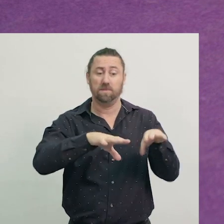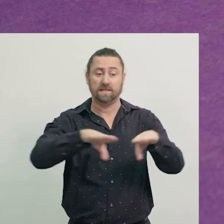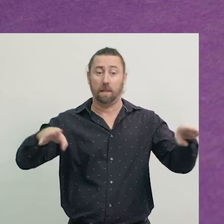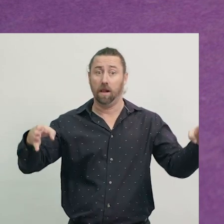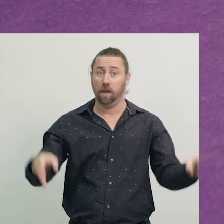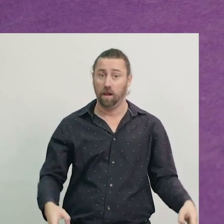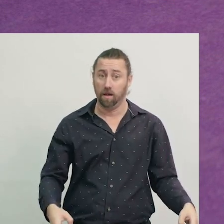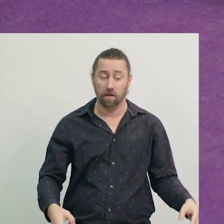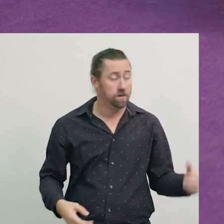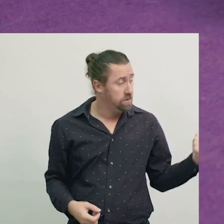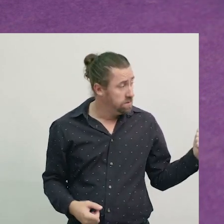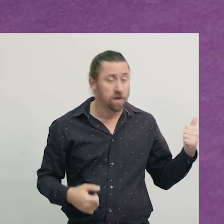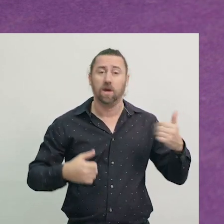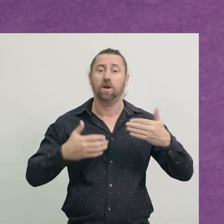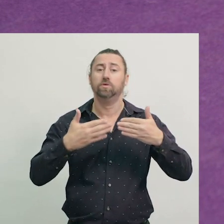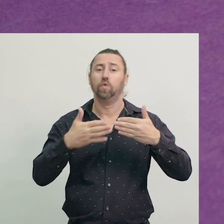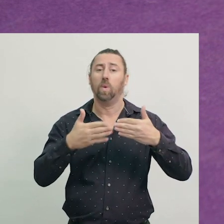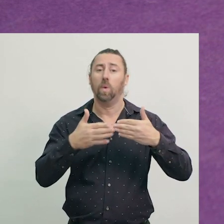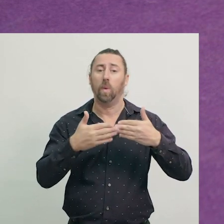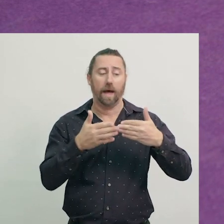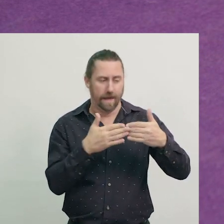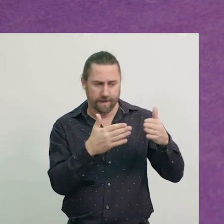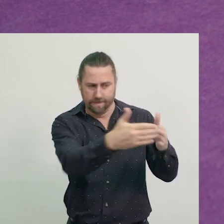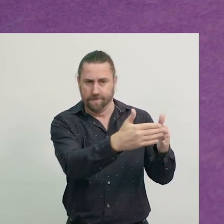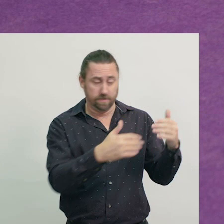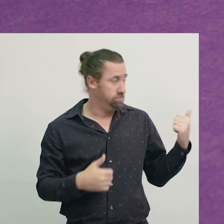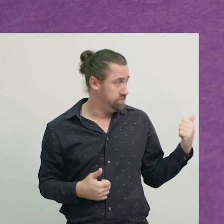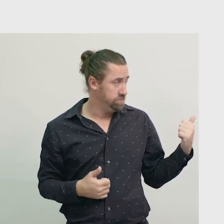there’s my table, and the doorway in the corner.